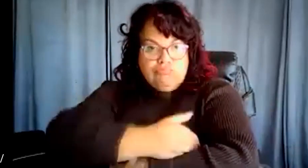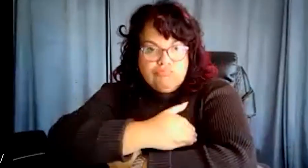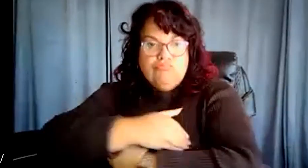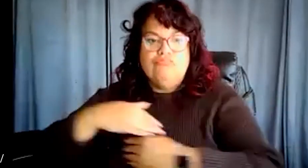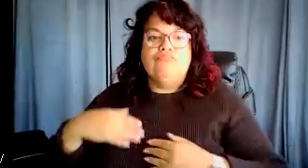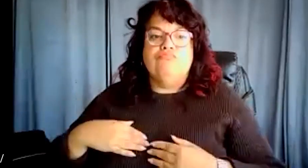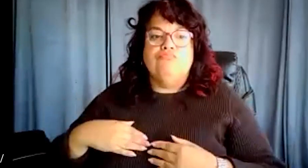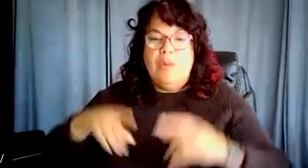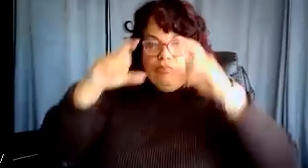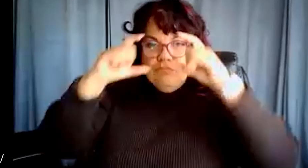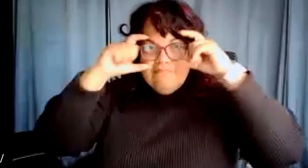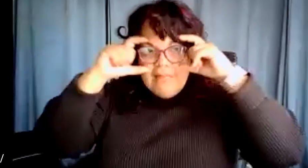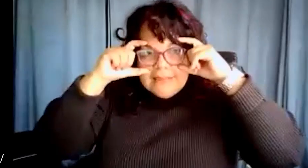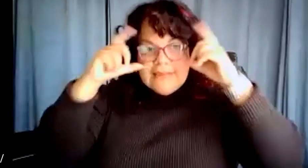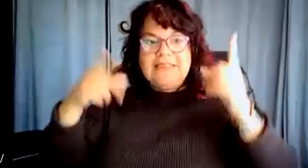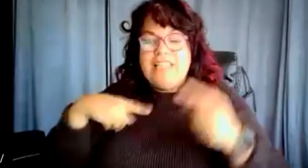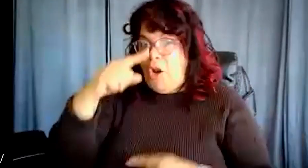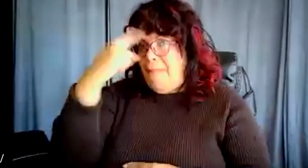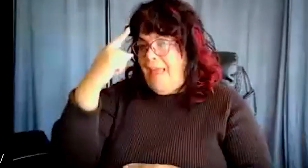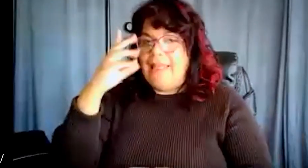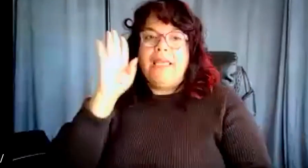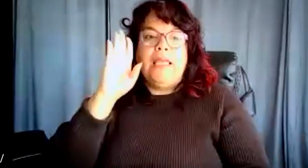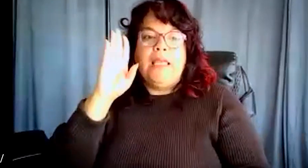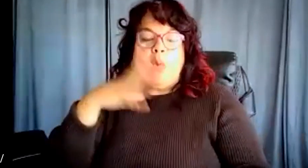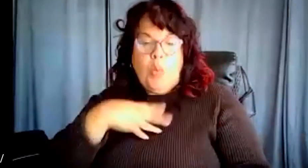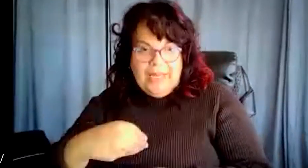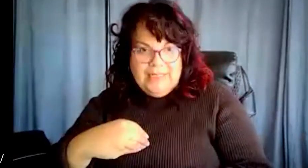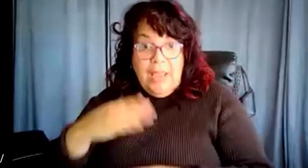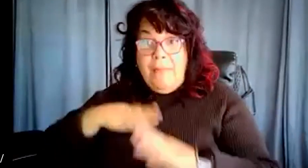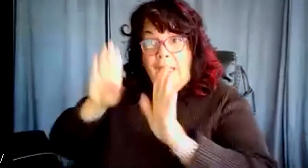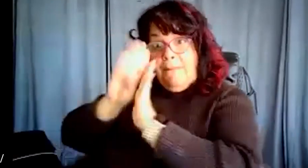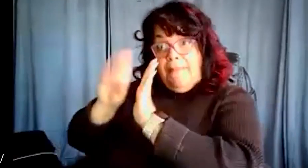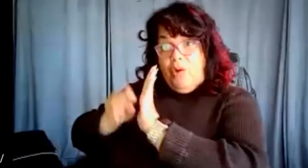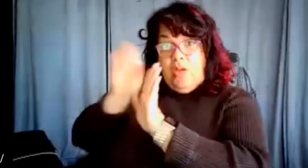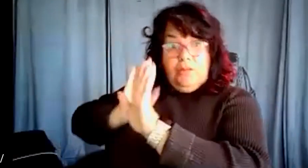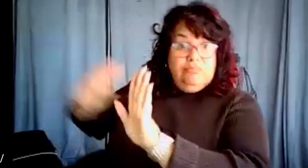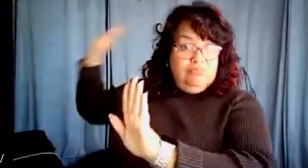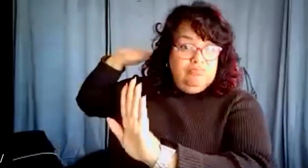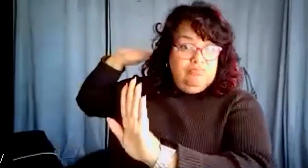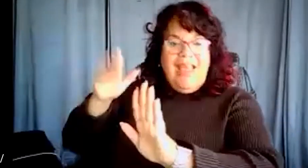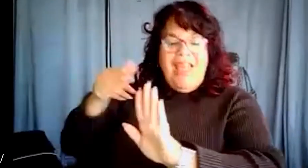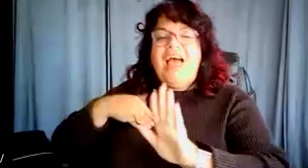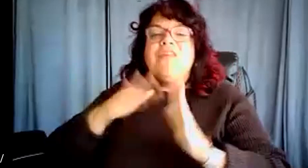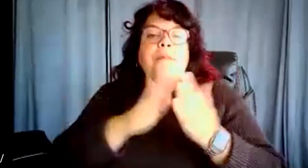I am wearing glasses that are black and white as well. In the background, I mean, I have the book How To Be An Ally.